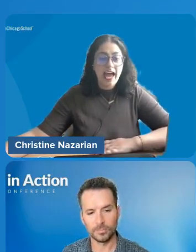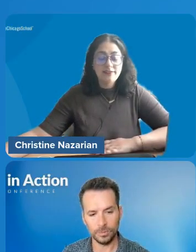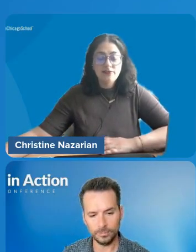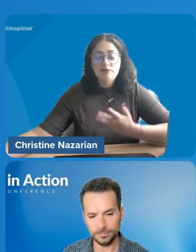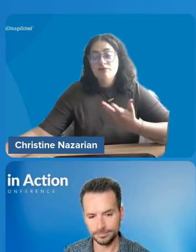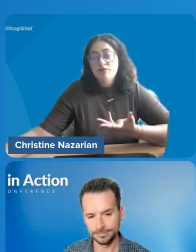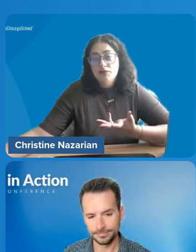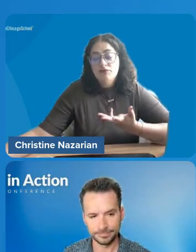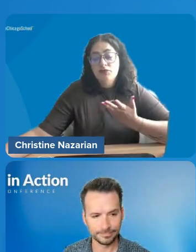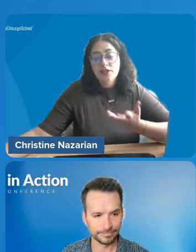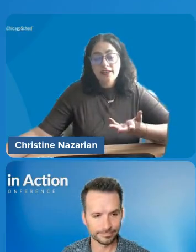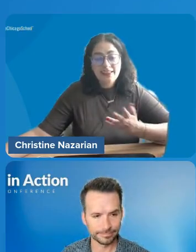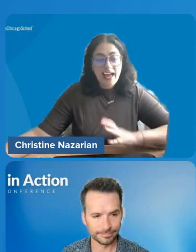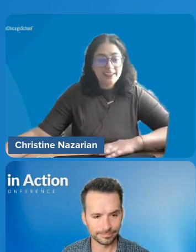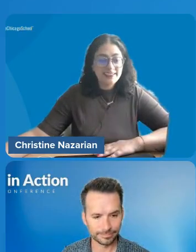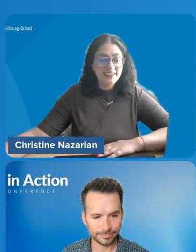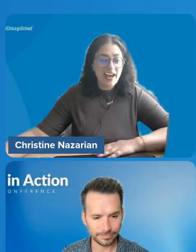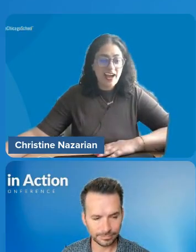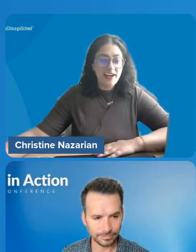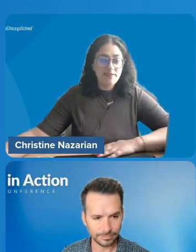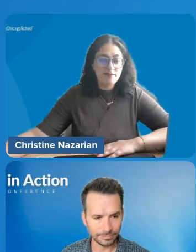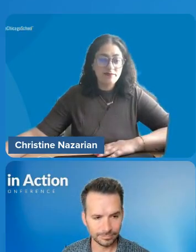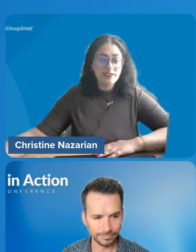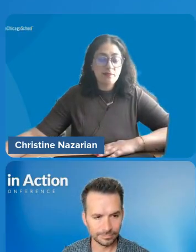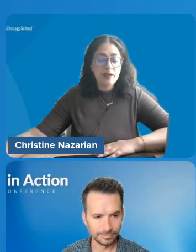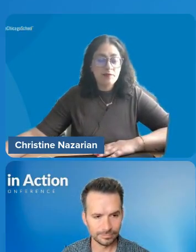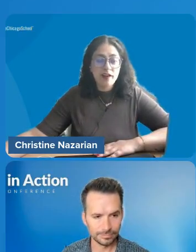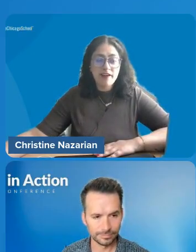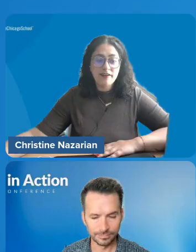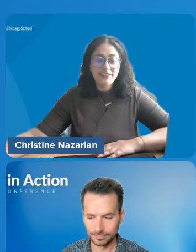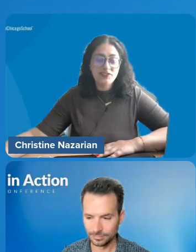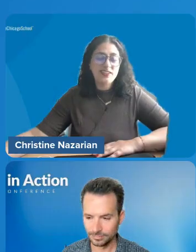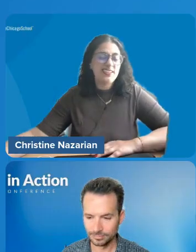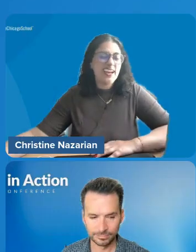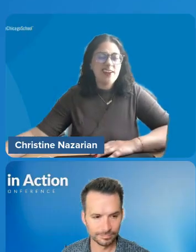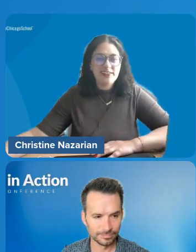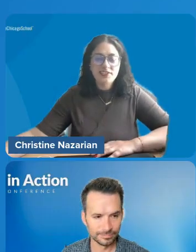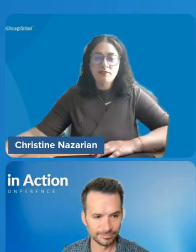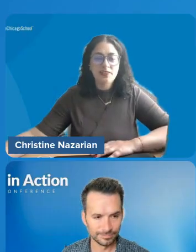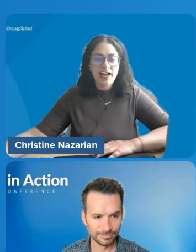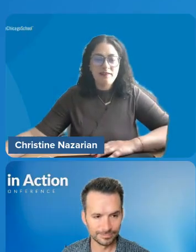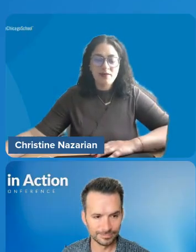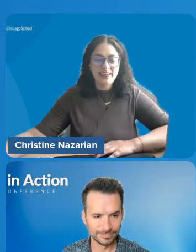And the last sometimes barrier is just technology reliability.